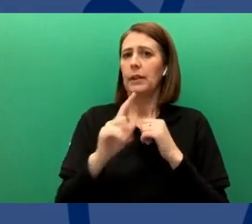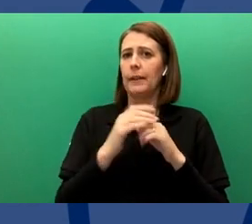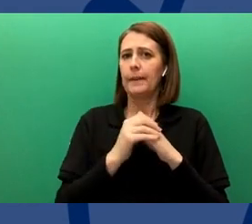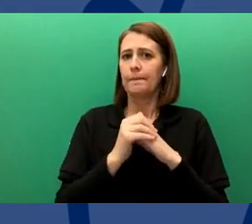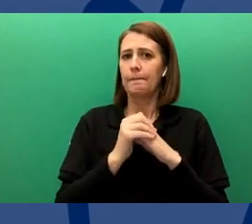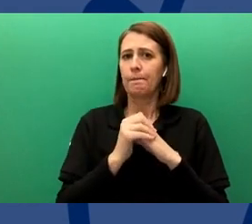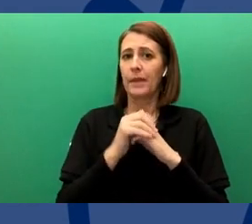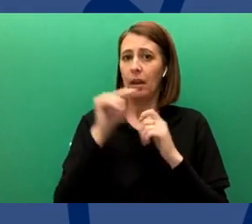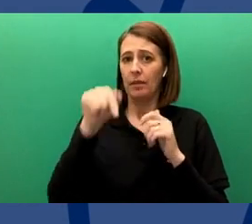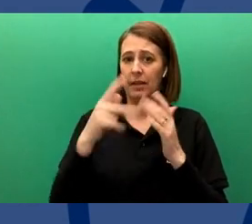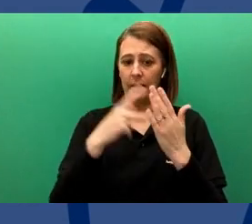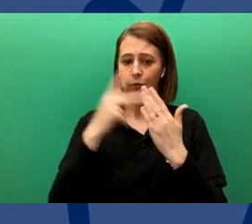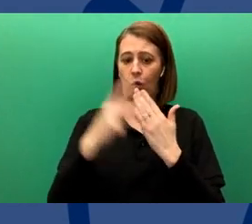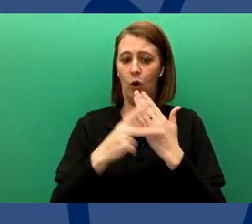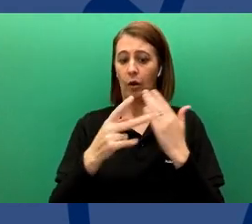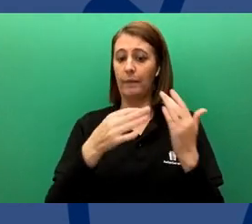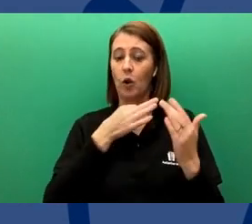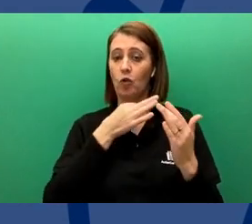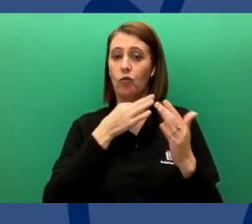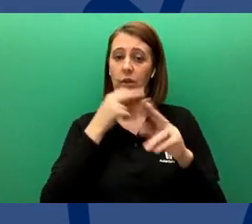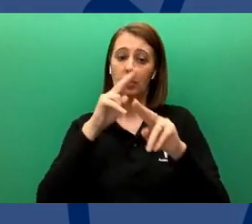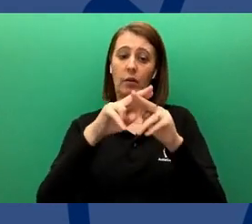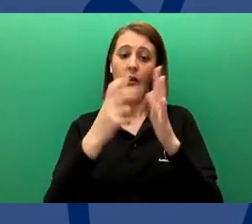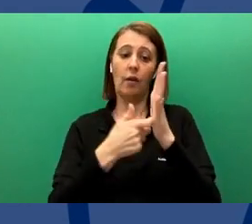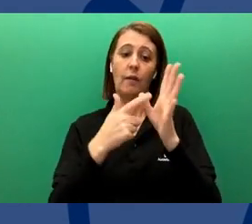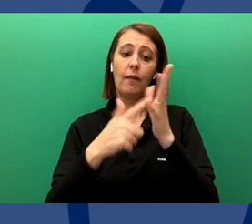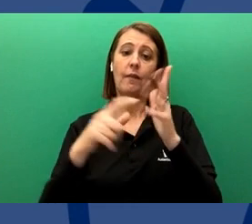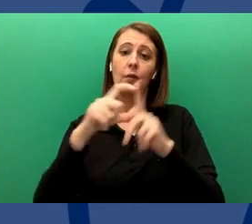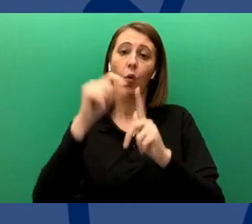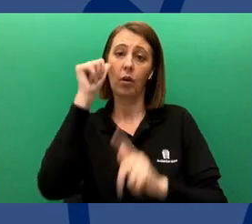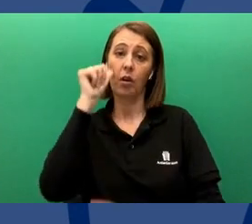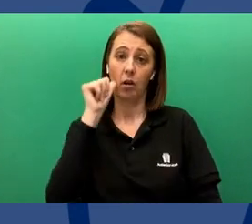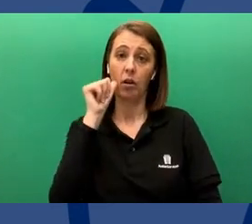at risk of fraud. And what I would ask of the accounting profession is to keep their